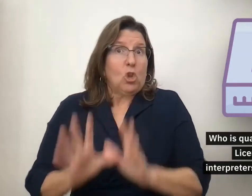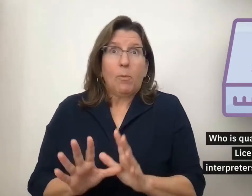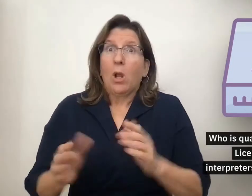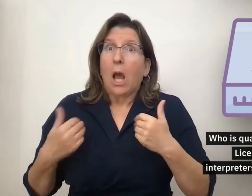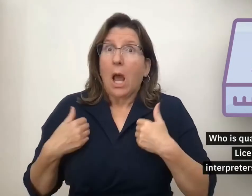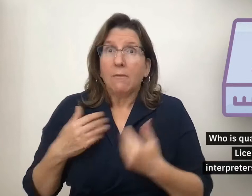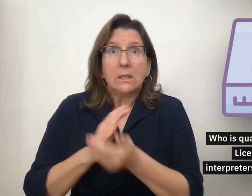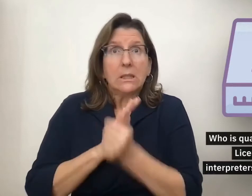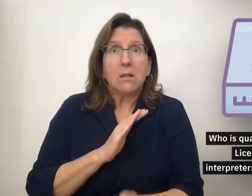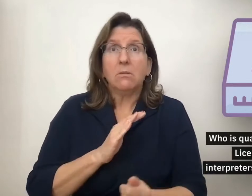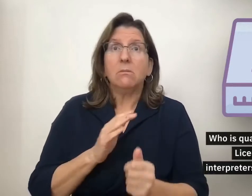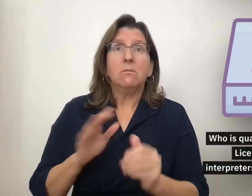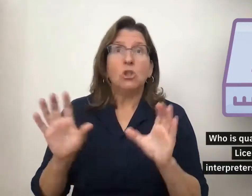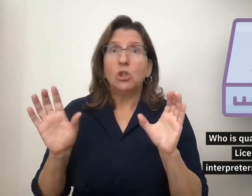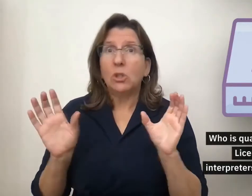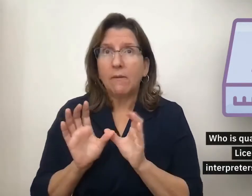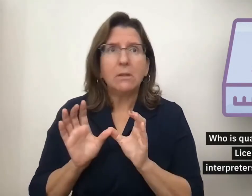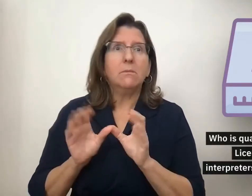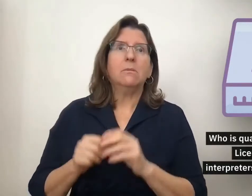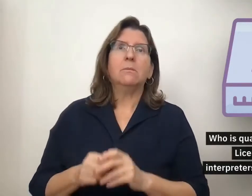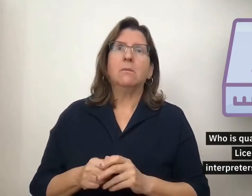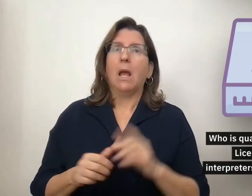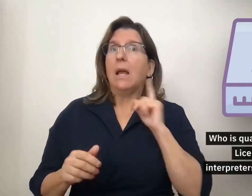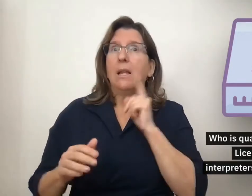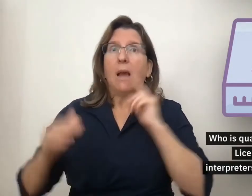Do interpreters have the requisite qualifications and skills?